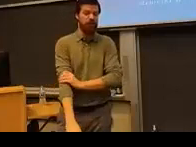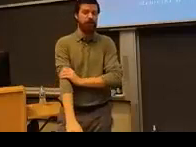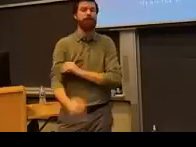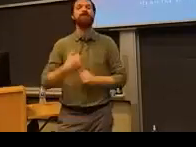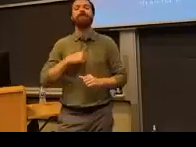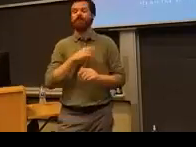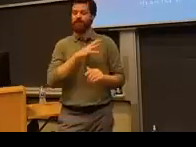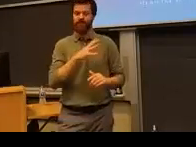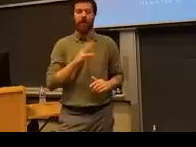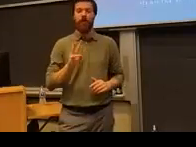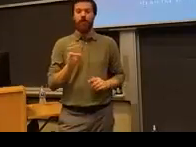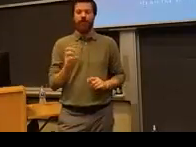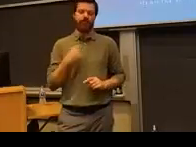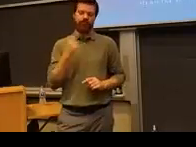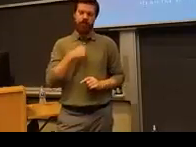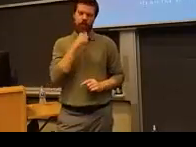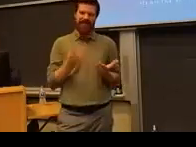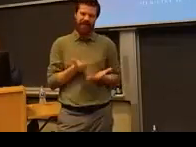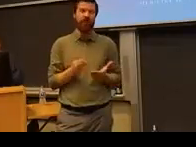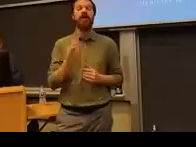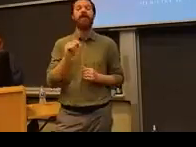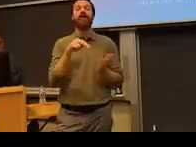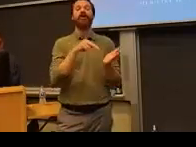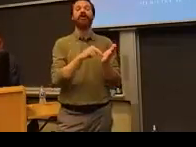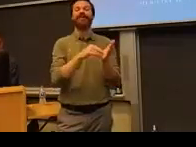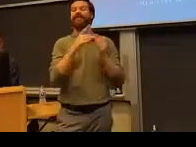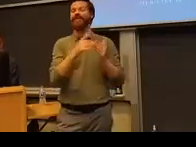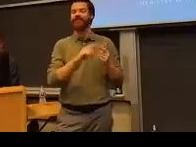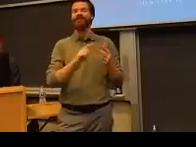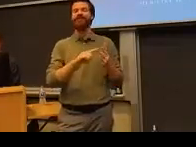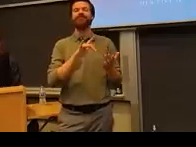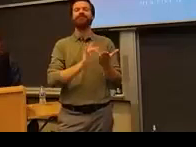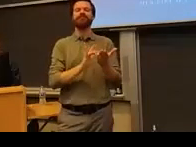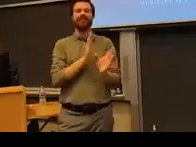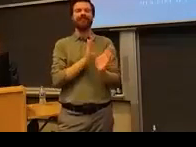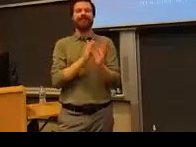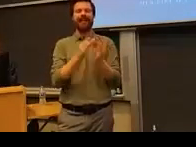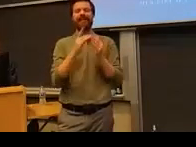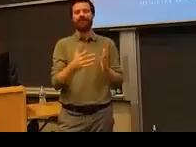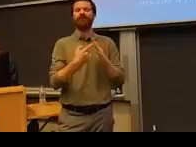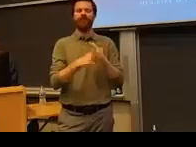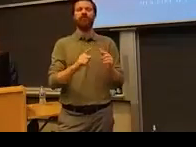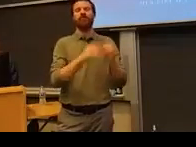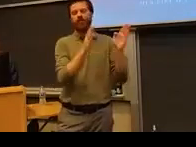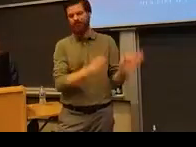that we I wasn't here uh our nursing leadership and medy Leadership began planning out uh how to